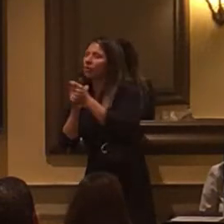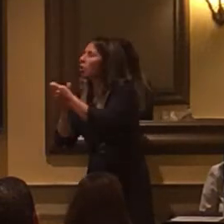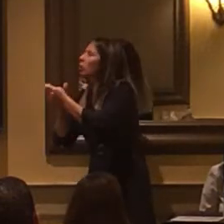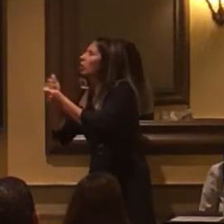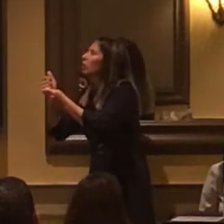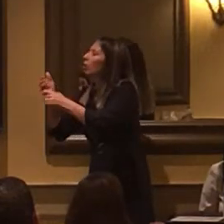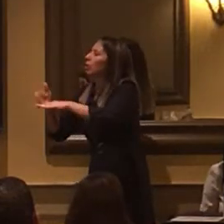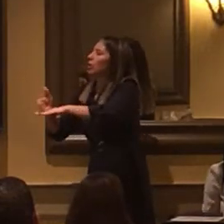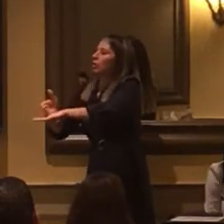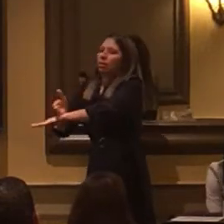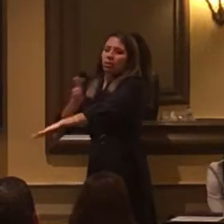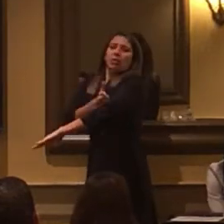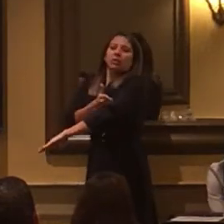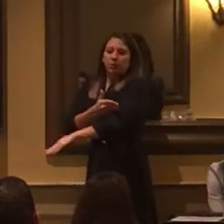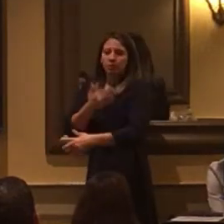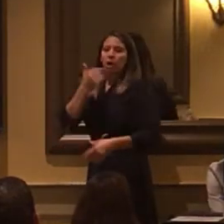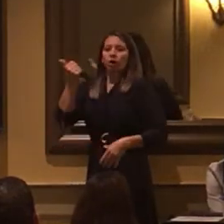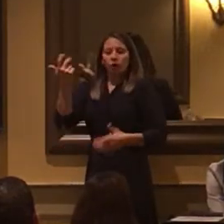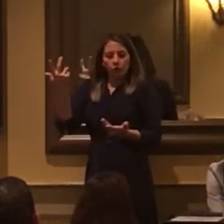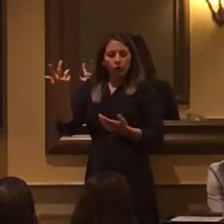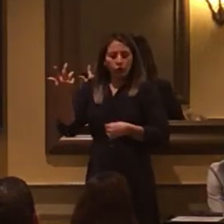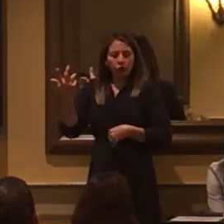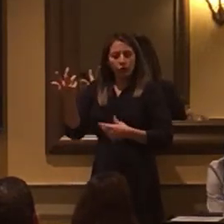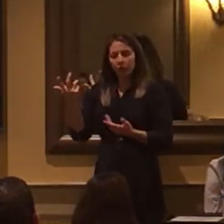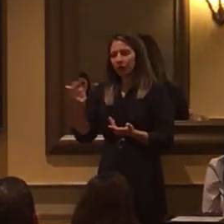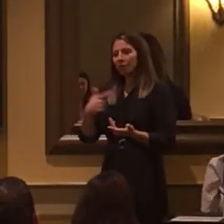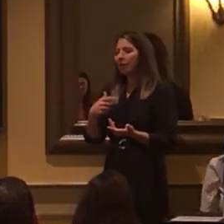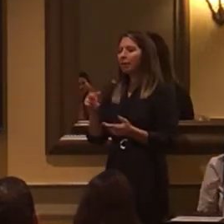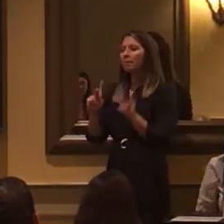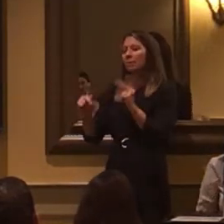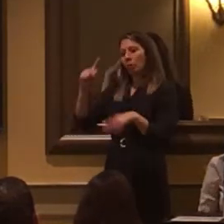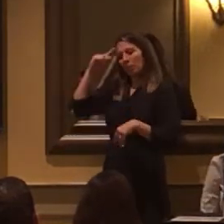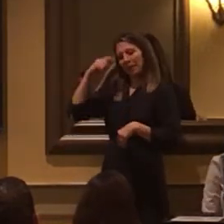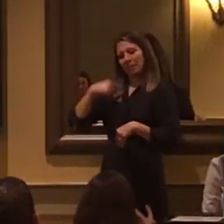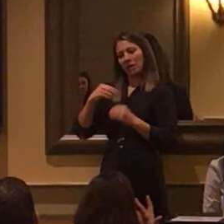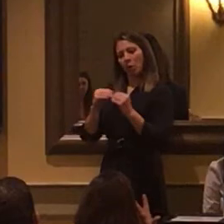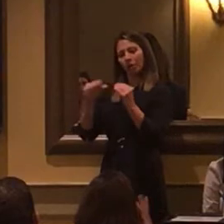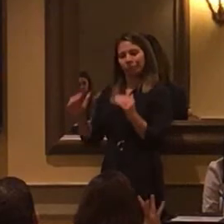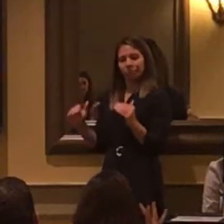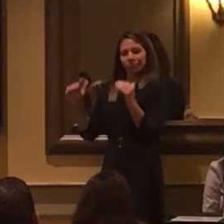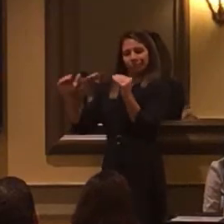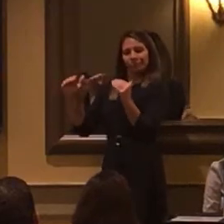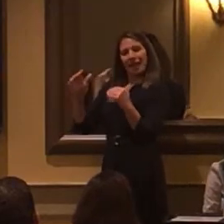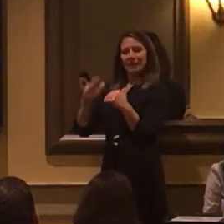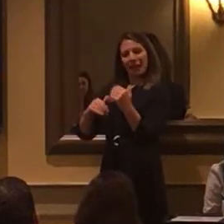Yeah. Whatever.